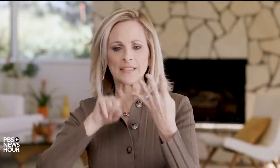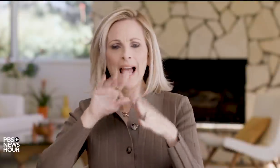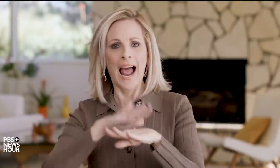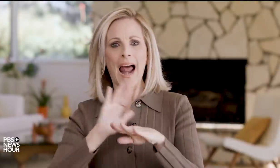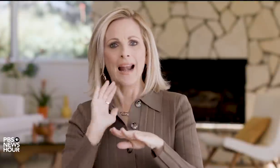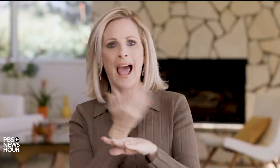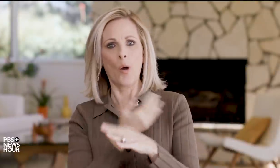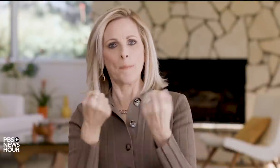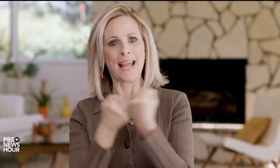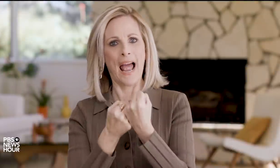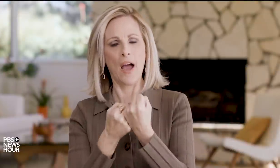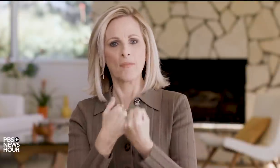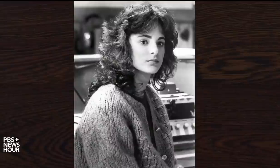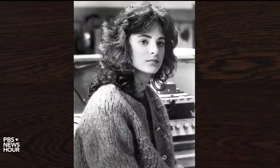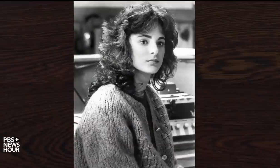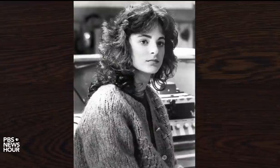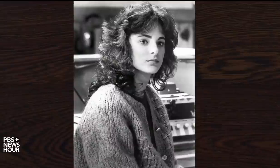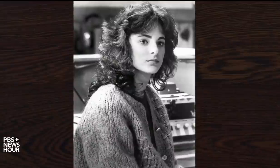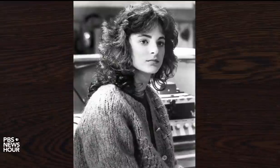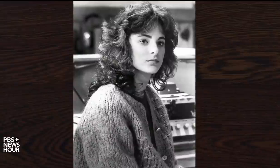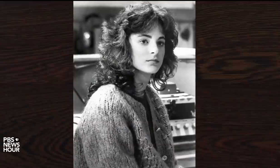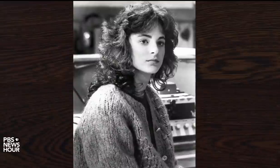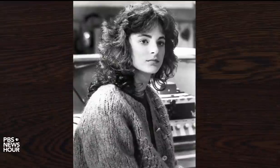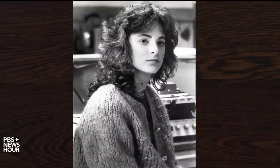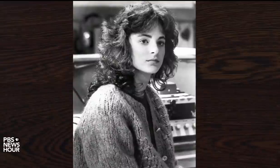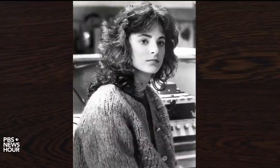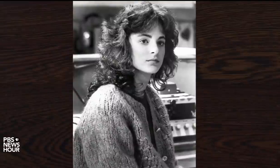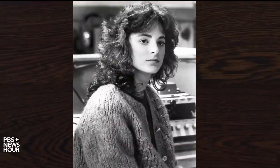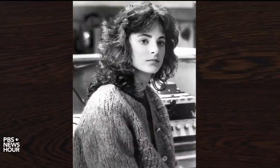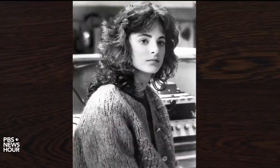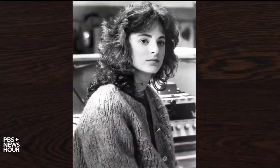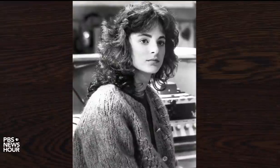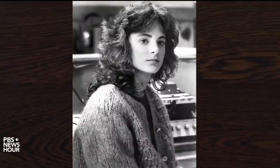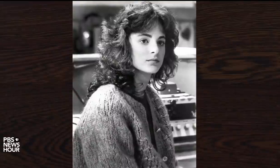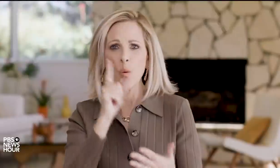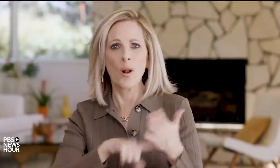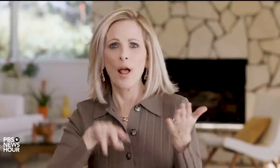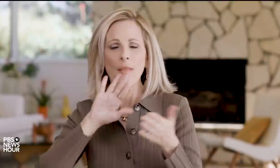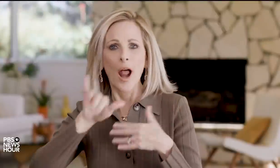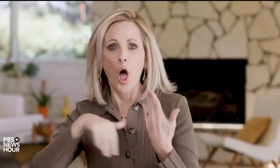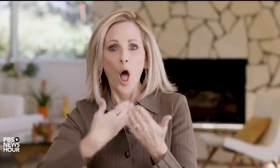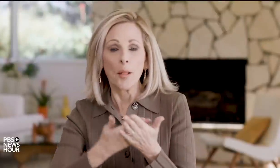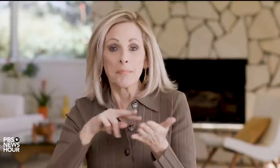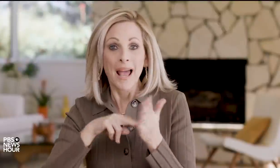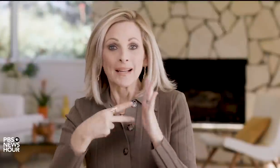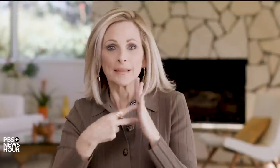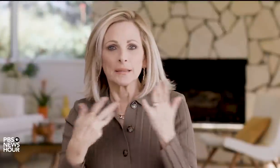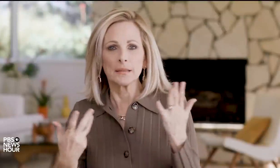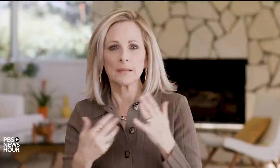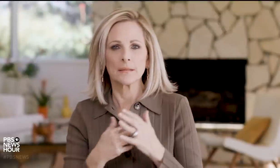this and that on our behalf. And I was just 21. I didn't understand what that meant.